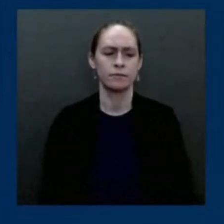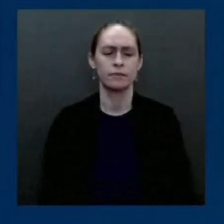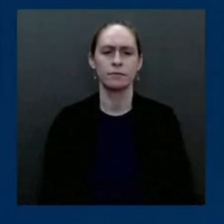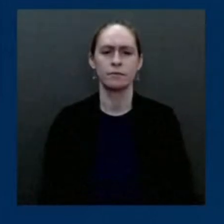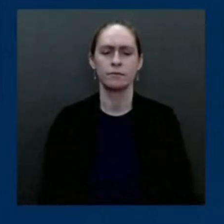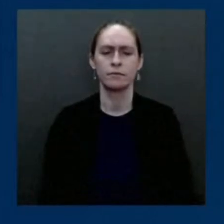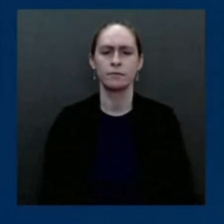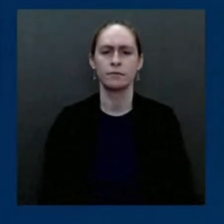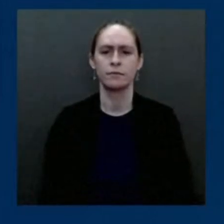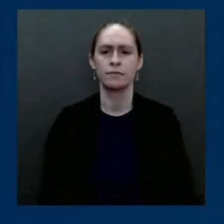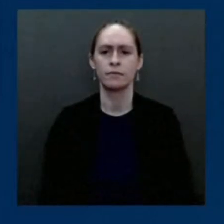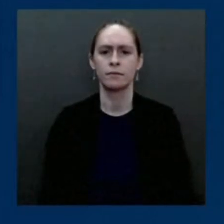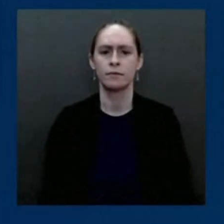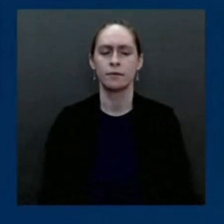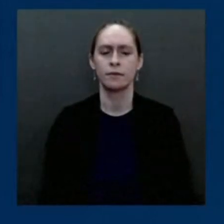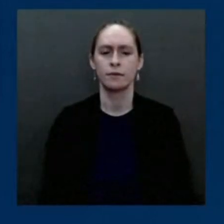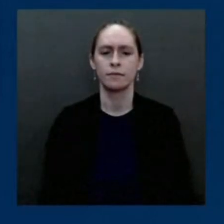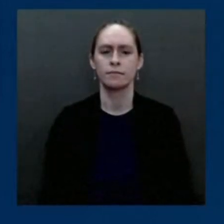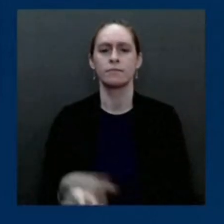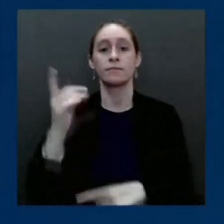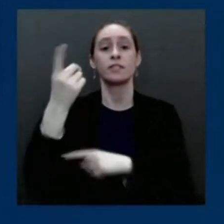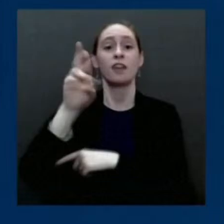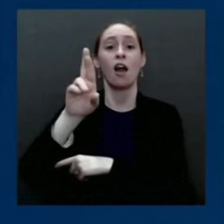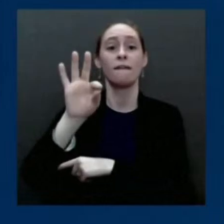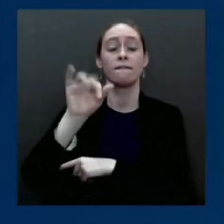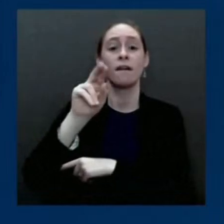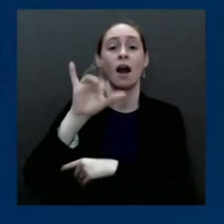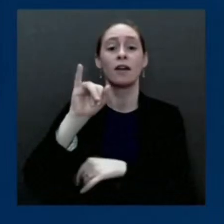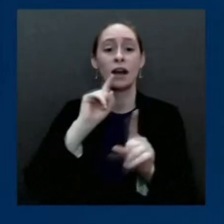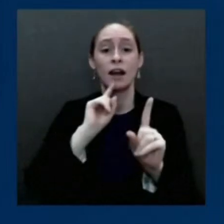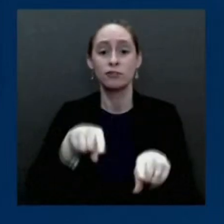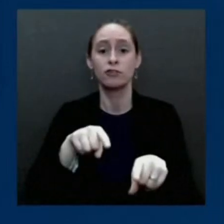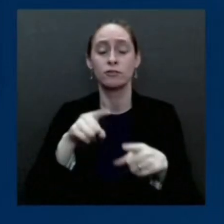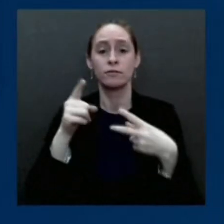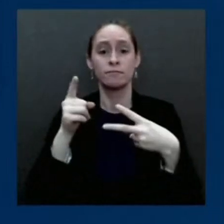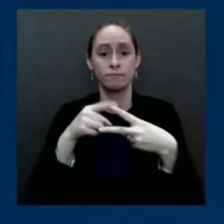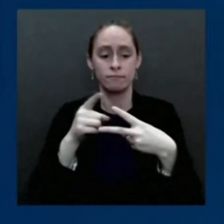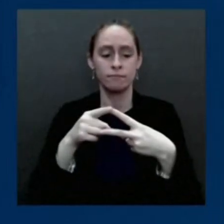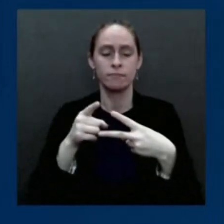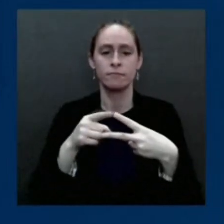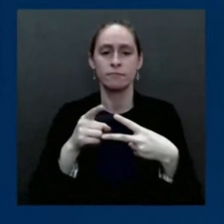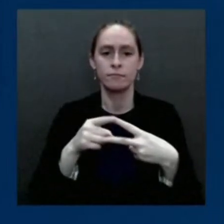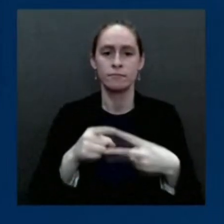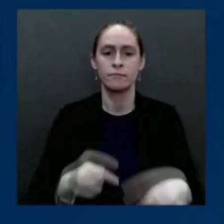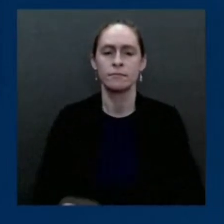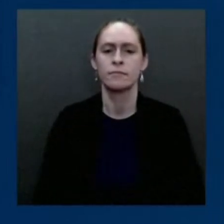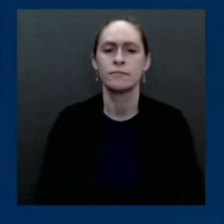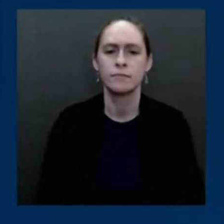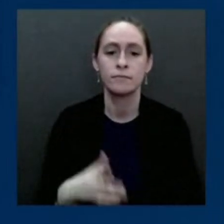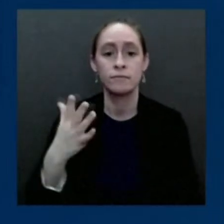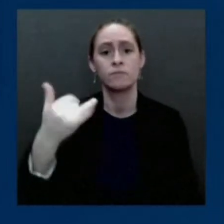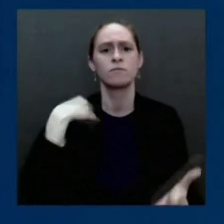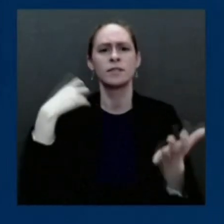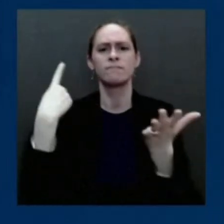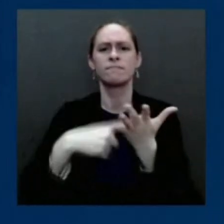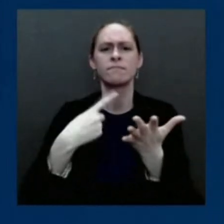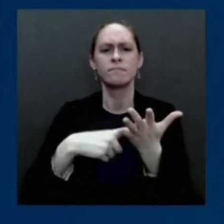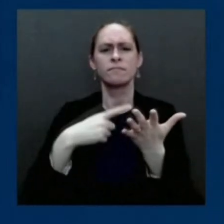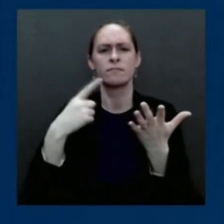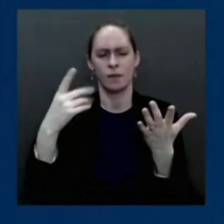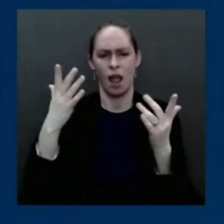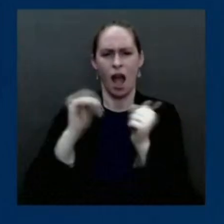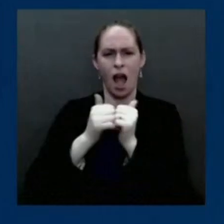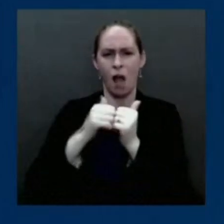I'VE BEEN TRYING TO DO.